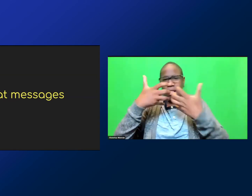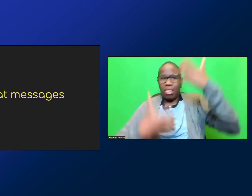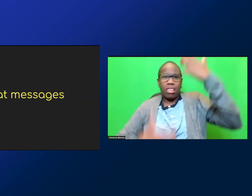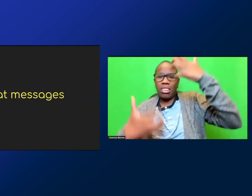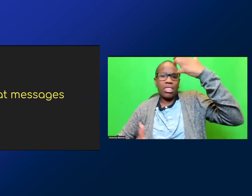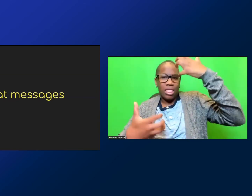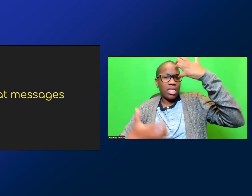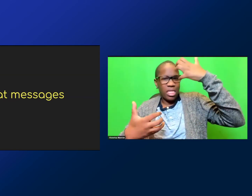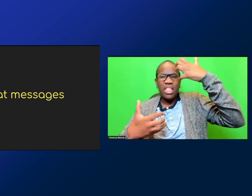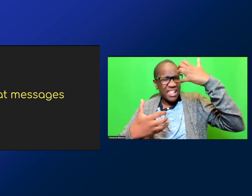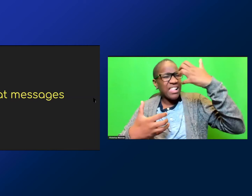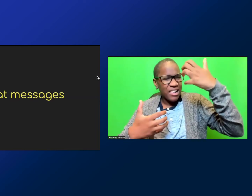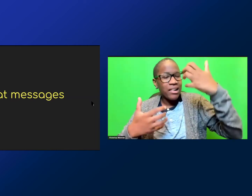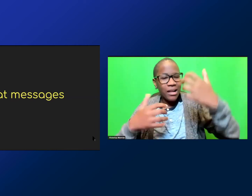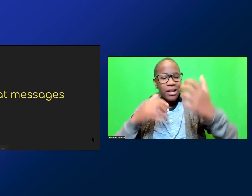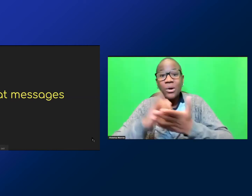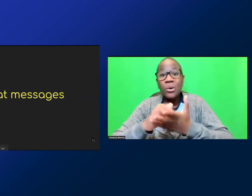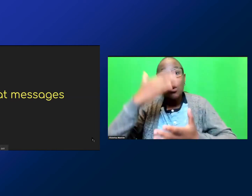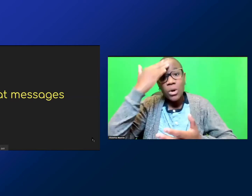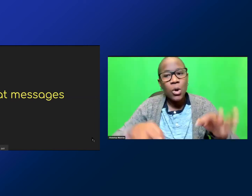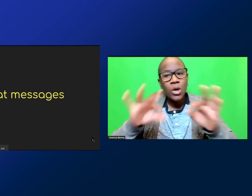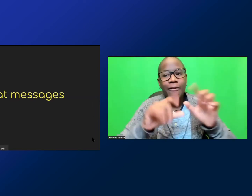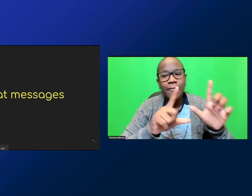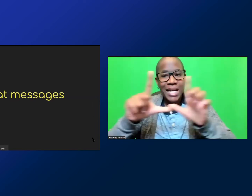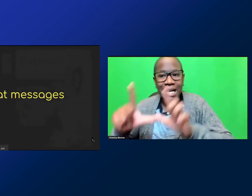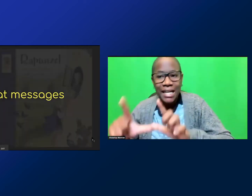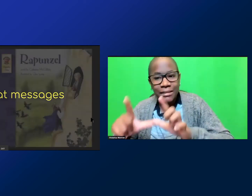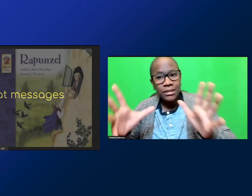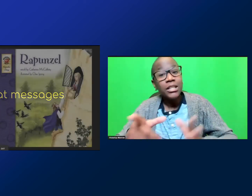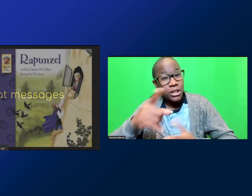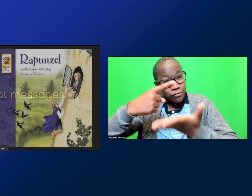and then you have a child who's struggling with alopecia that can be a huge disconnect and so